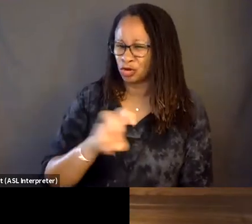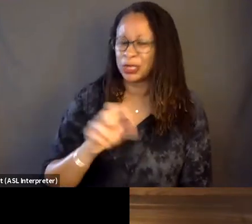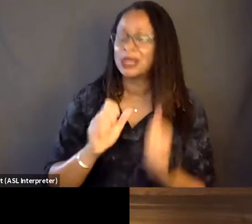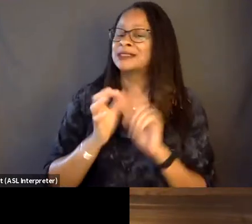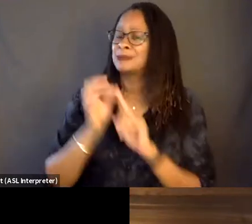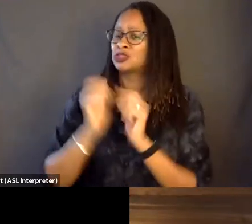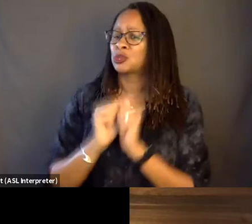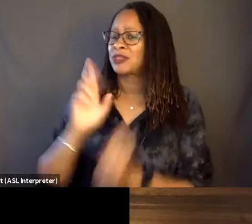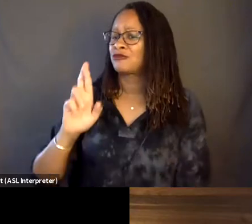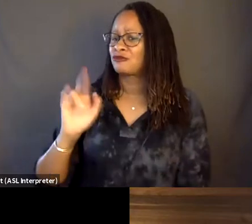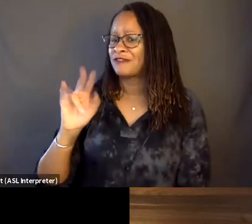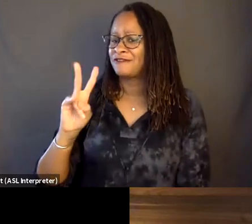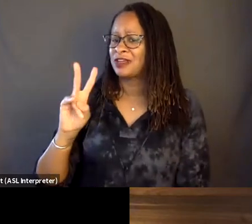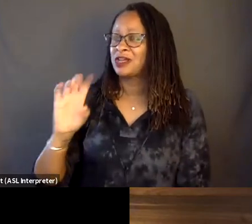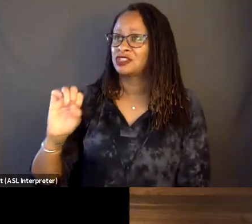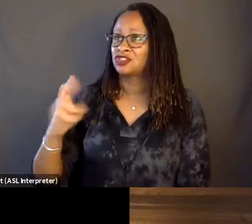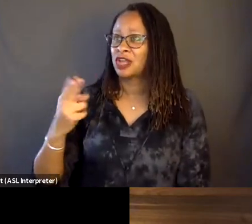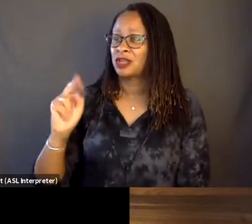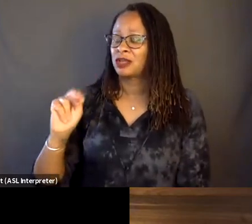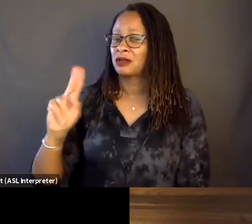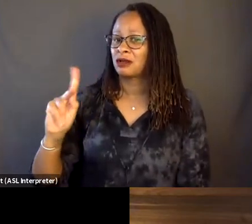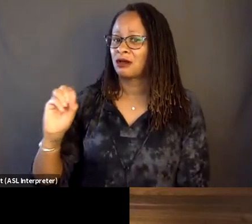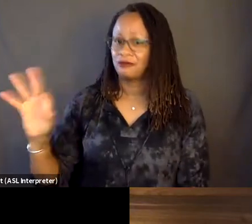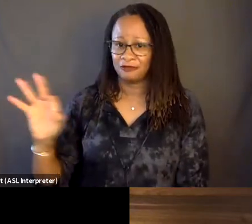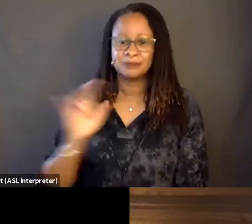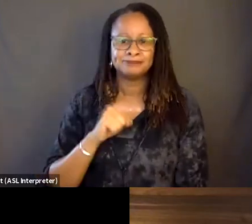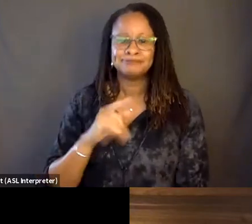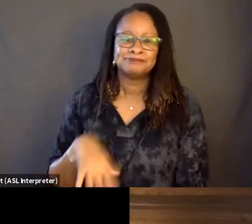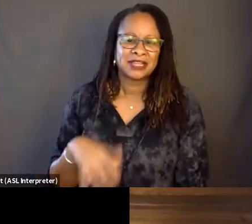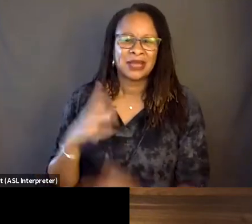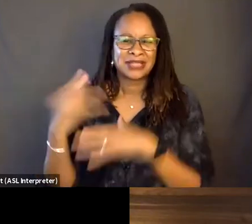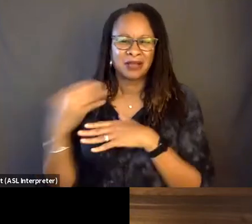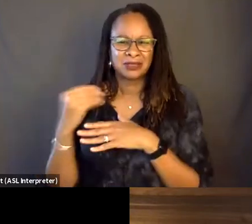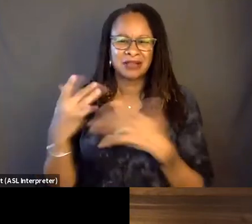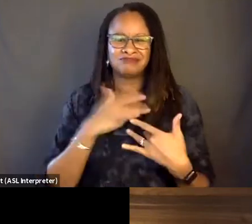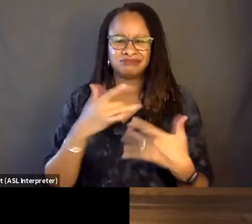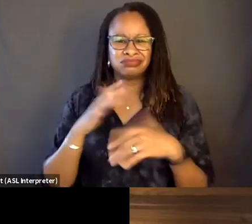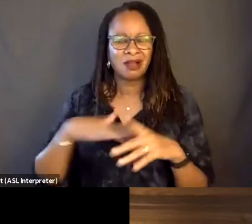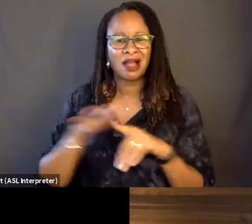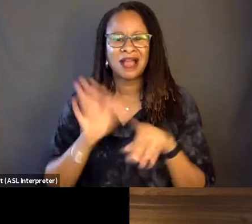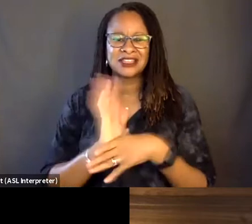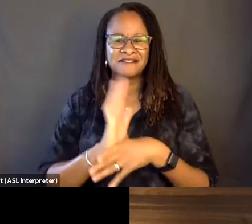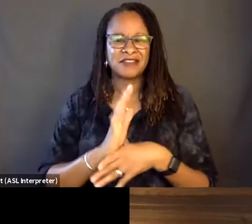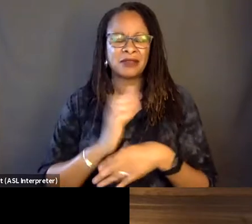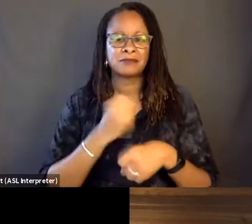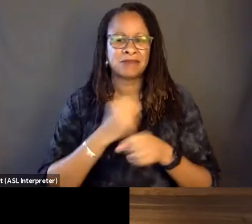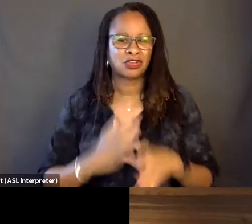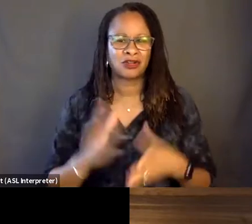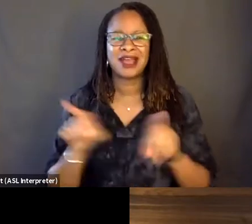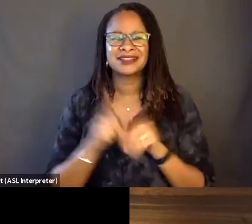of outside the realm of what you might just consider being a filmmaker or a documentarian, where I'd really gotten so